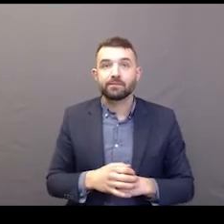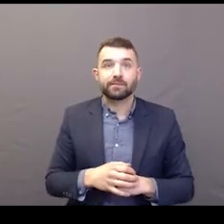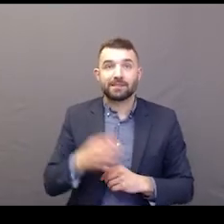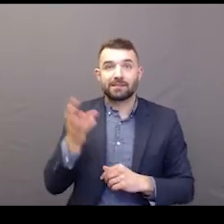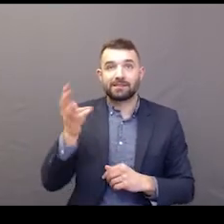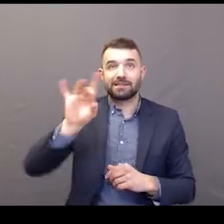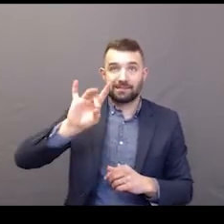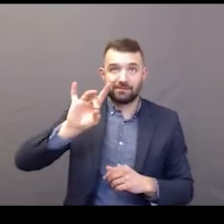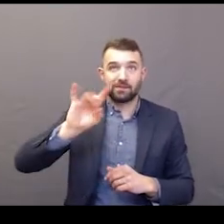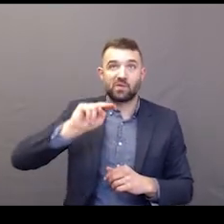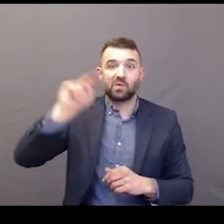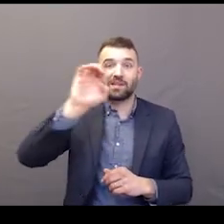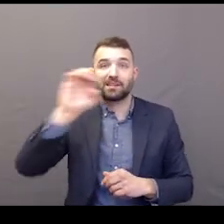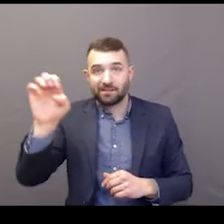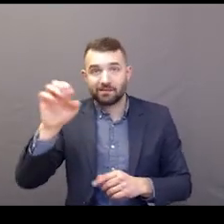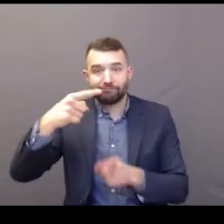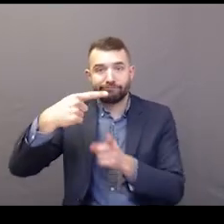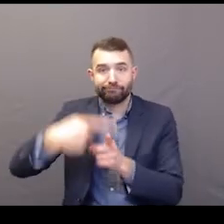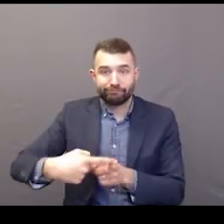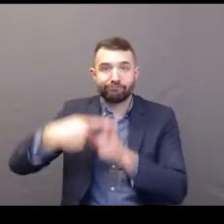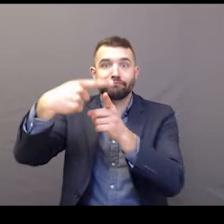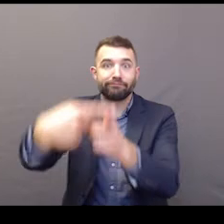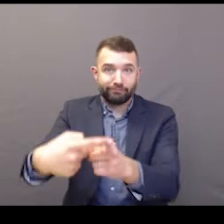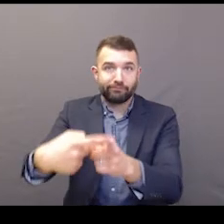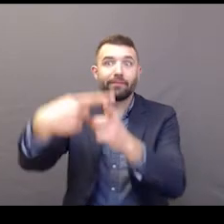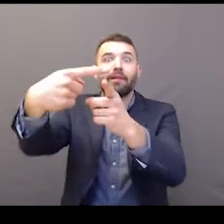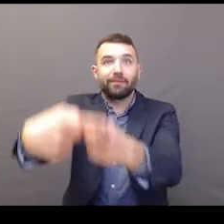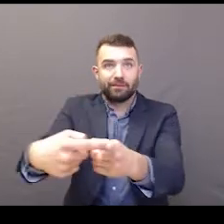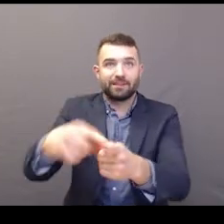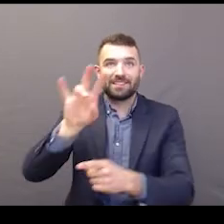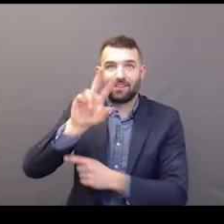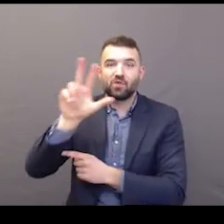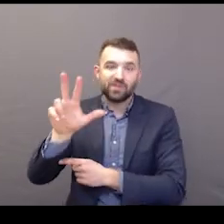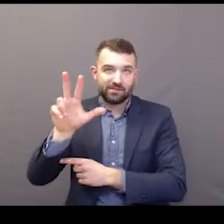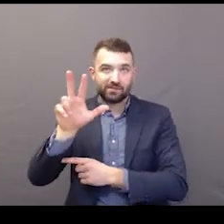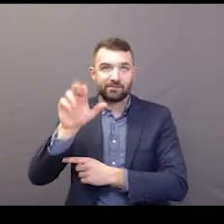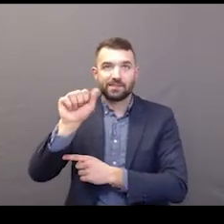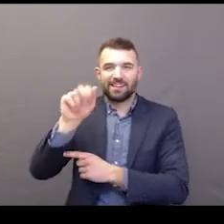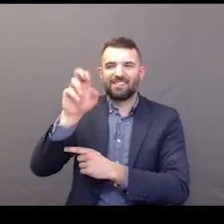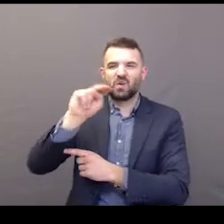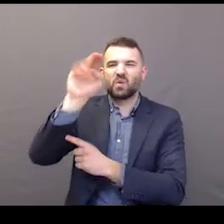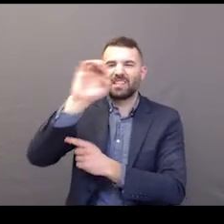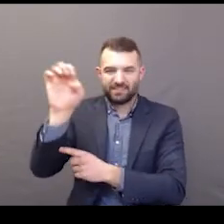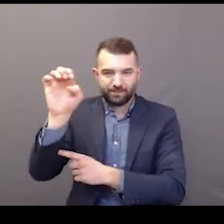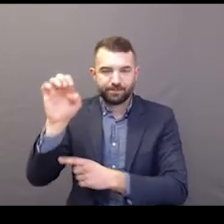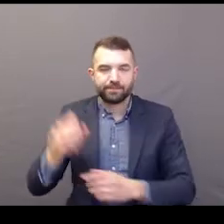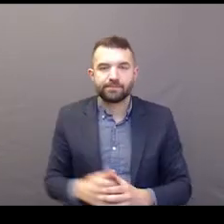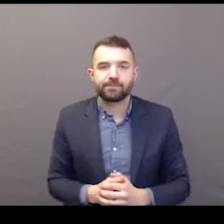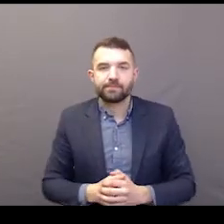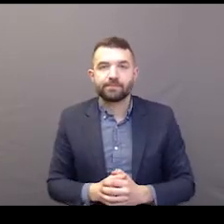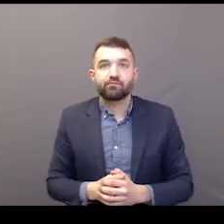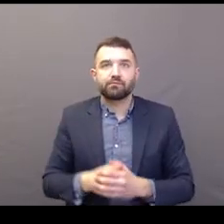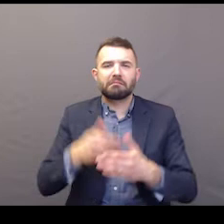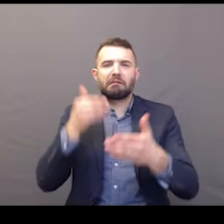and SR 522 and 73rd Avenue NE (on SR 522 near the Kenmore Park-and-Ride lot).